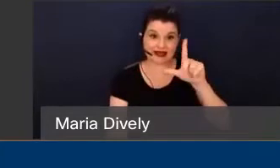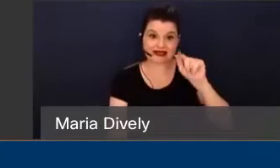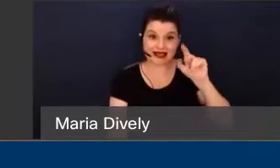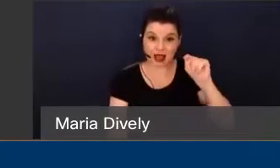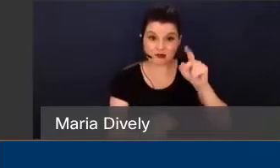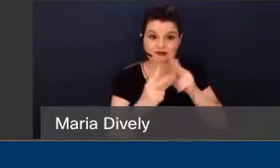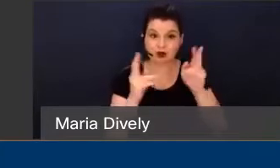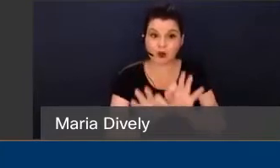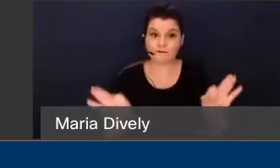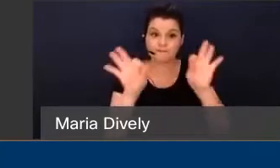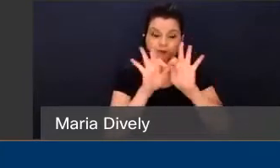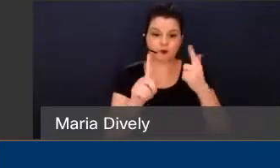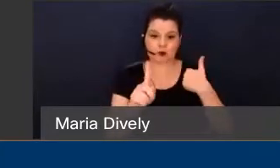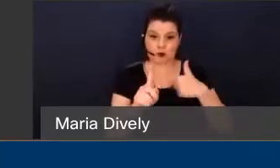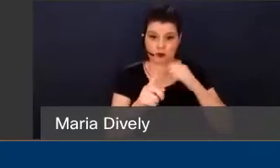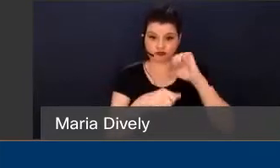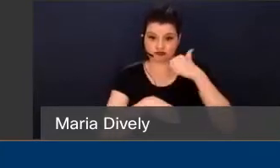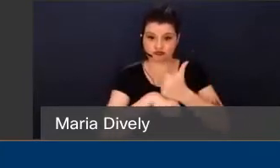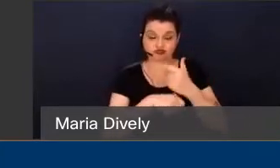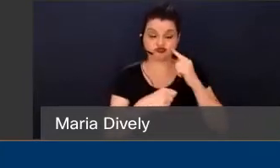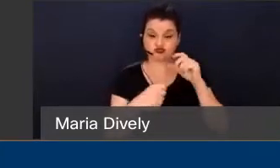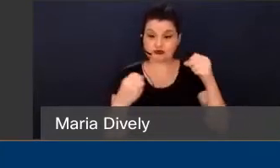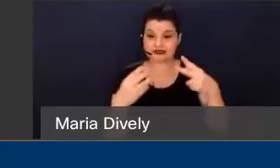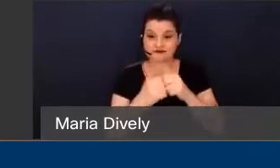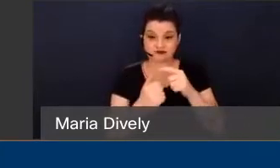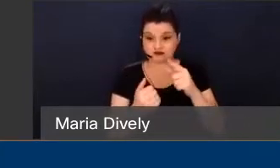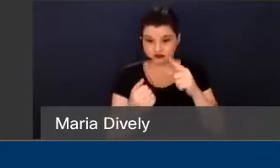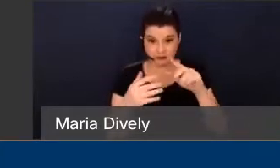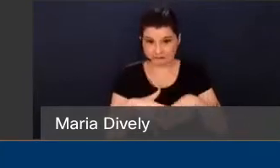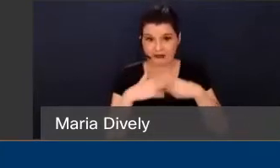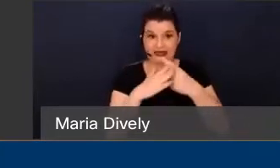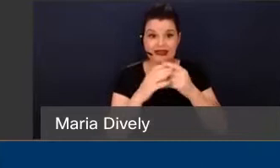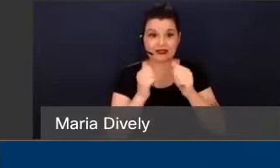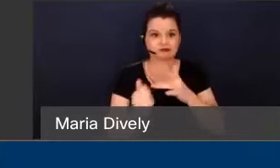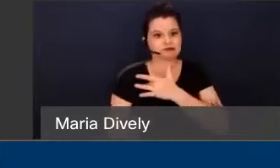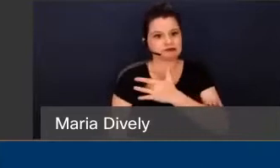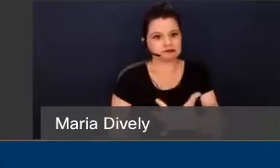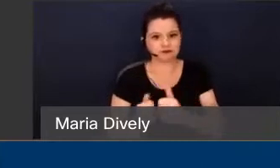because when we create slides from scratch, our inclination is to use text boxes,